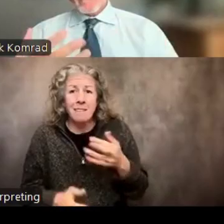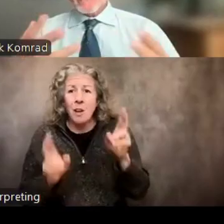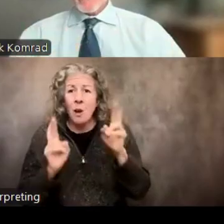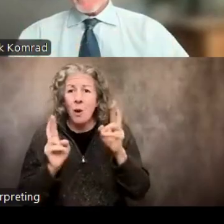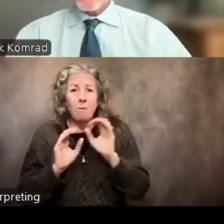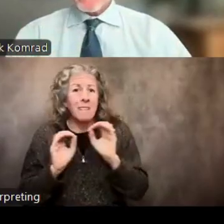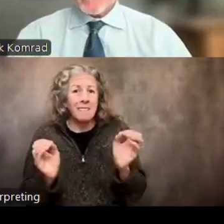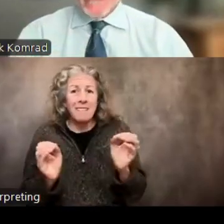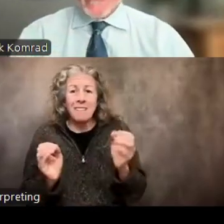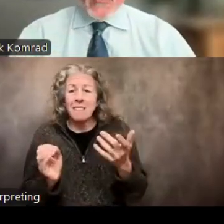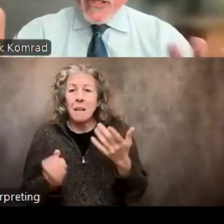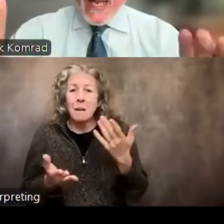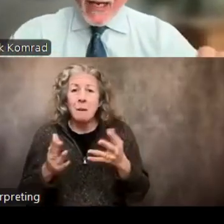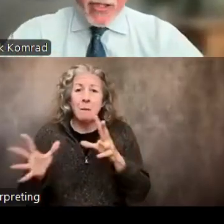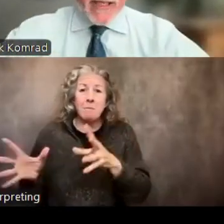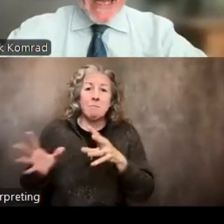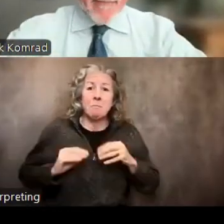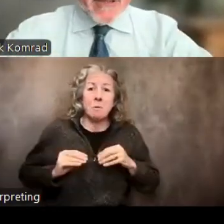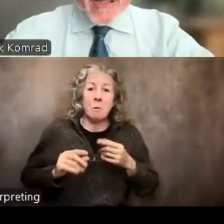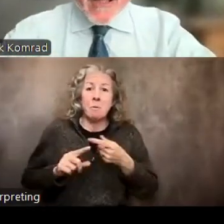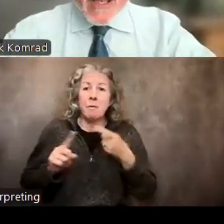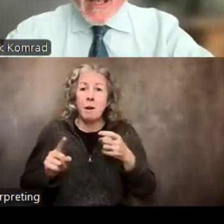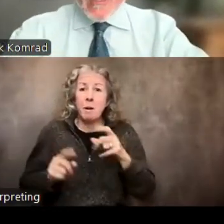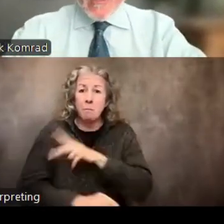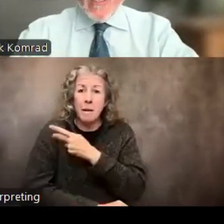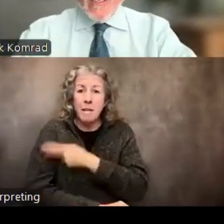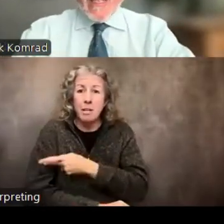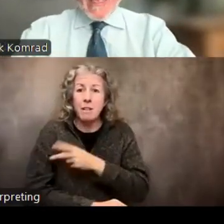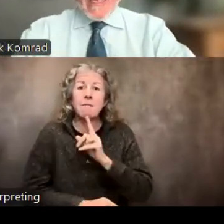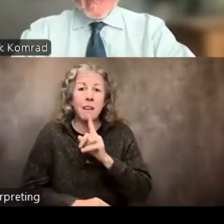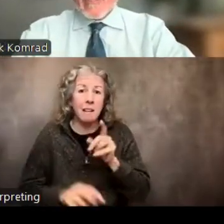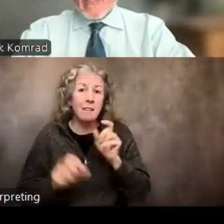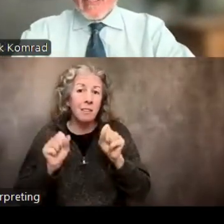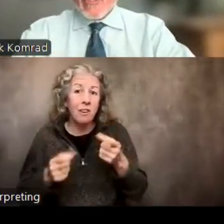absorbed from your patient, which actually happens, and your